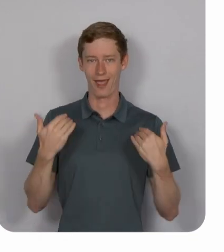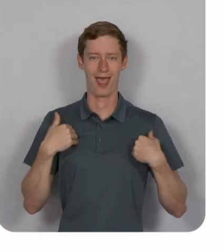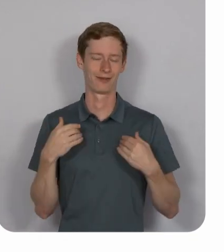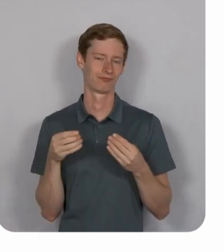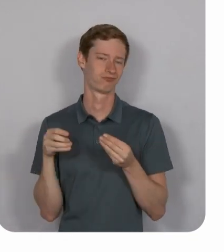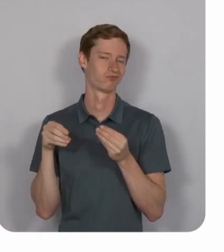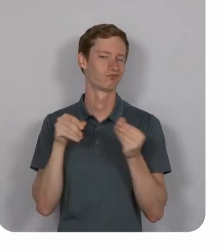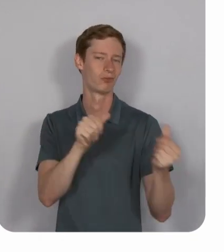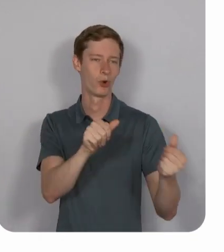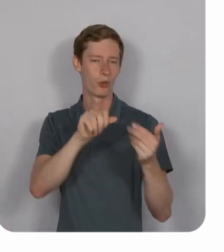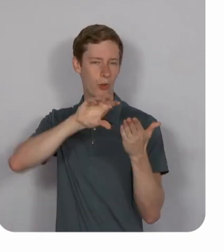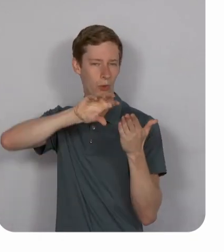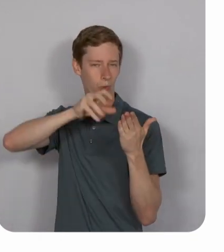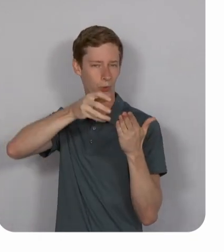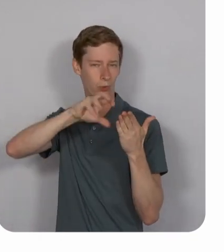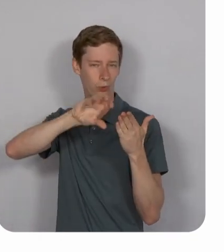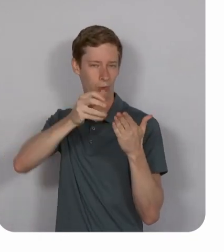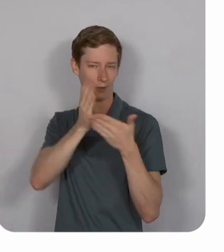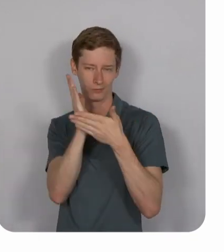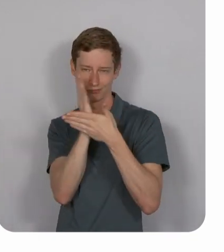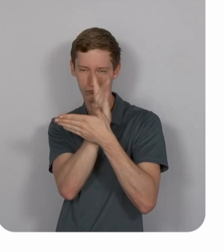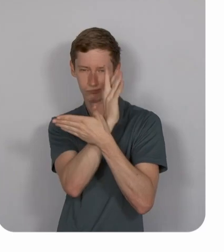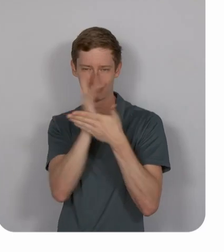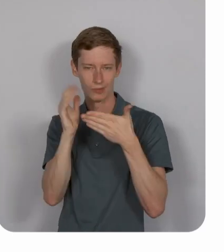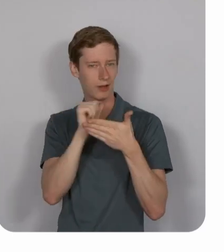rather than the three set positions that are present on Quest 2.